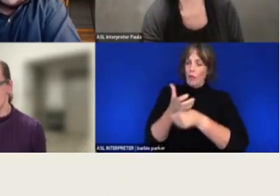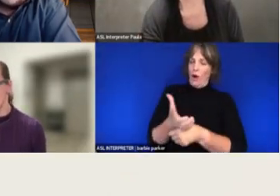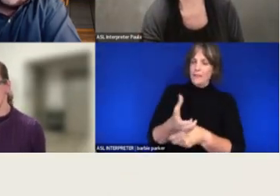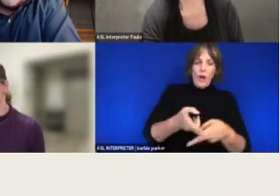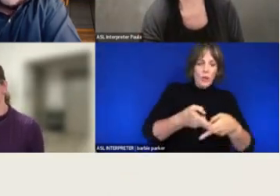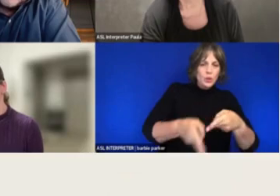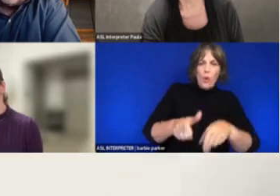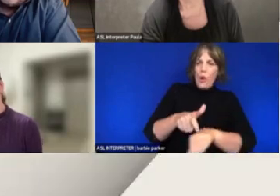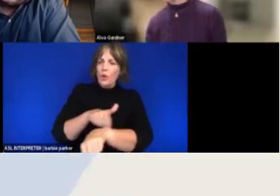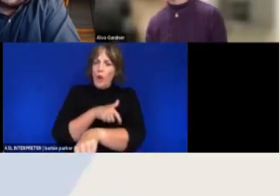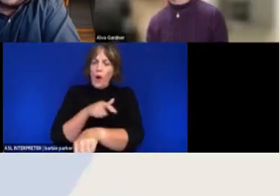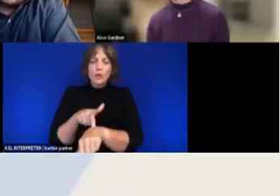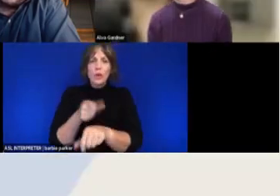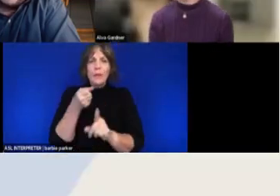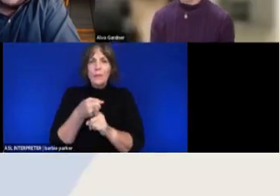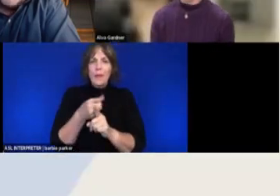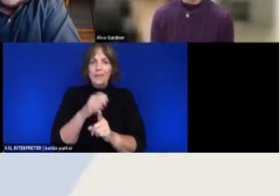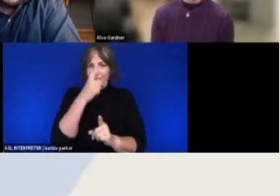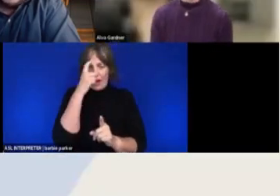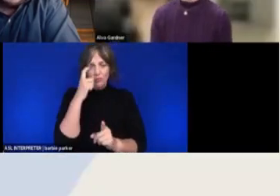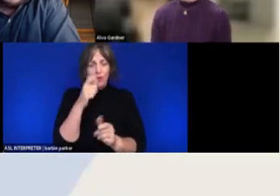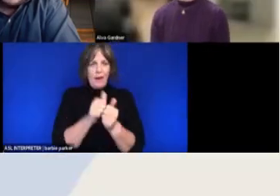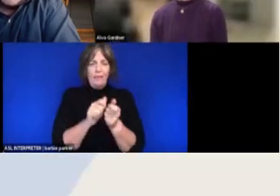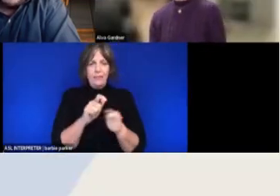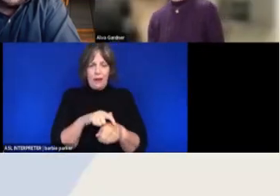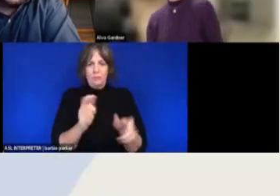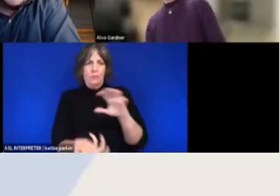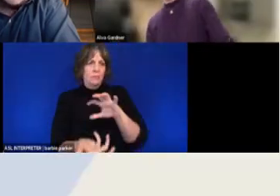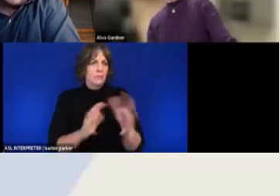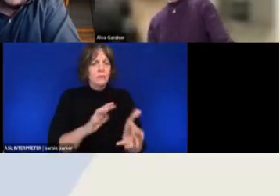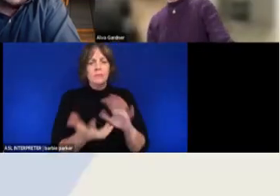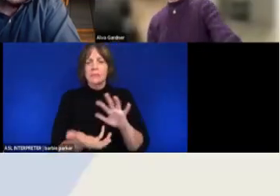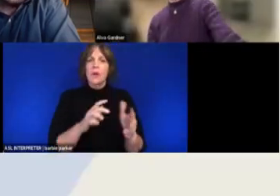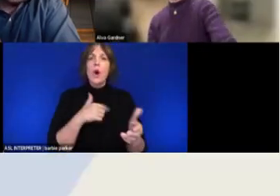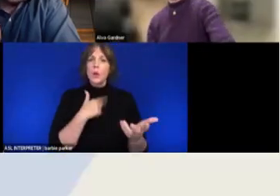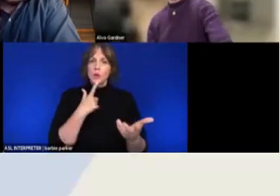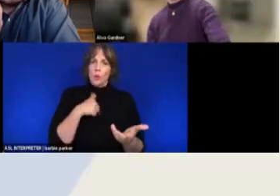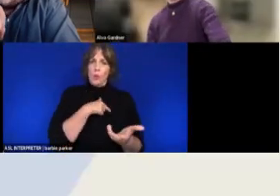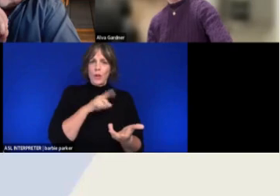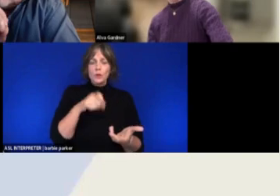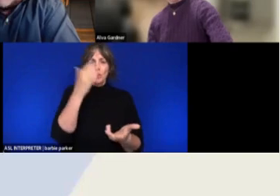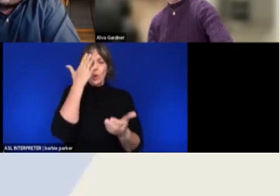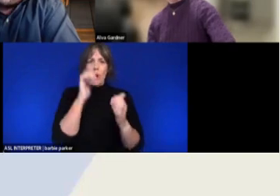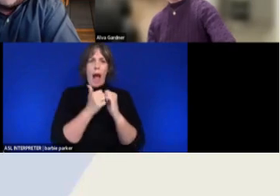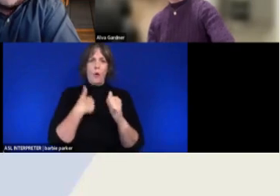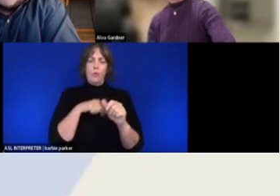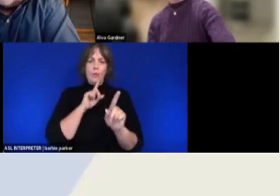think about how we respond. So when we think about how we respond, we want to make sure that we can stop the immediate